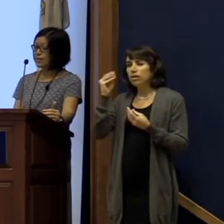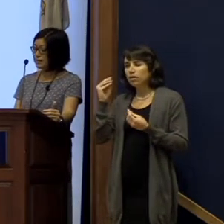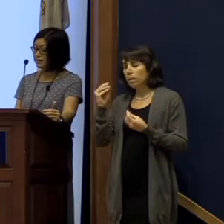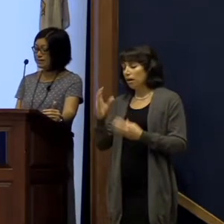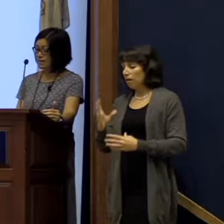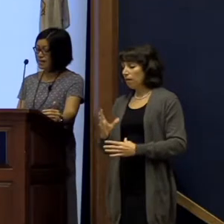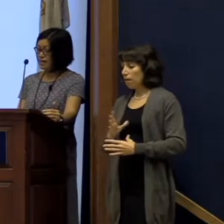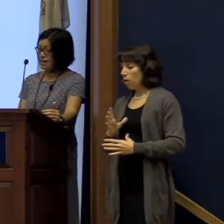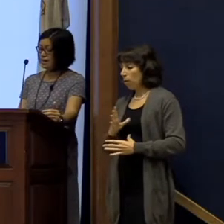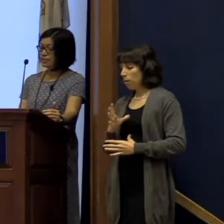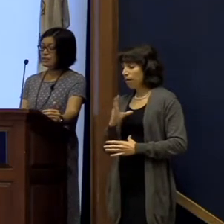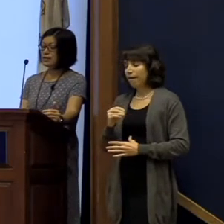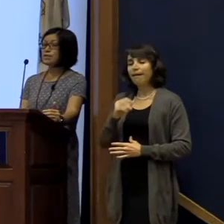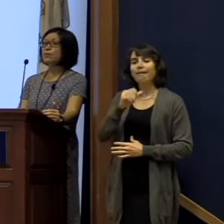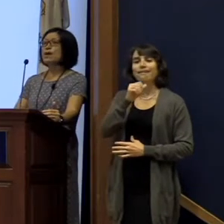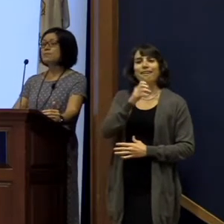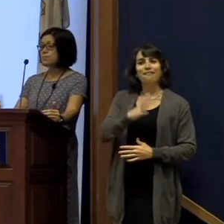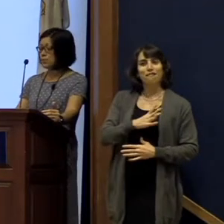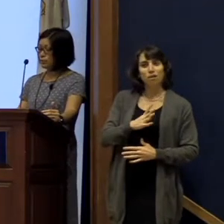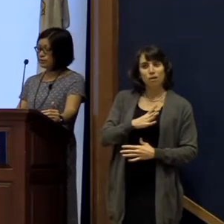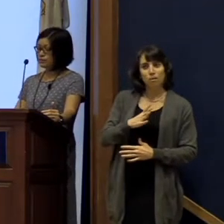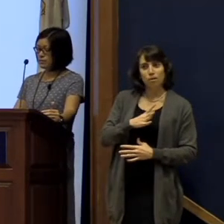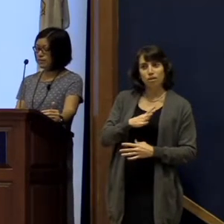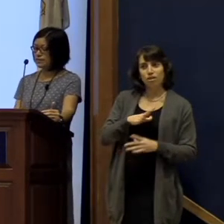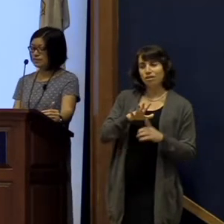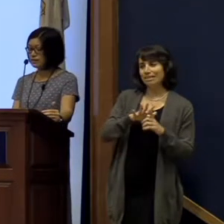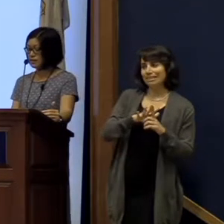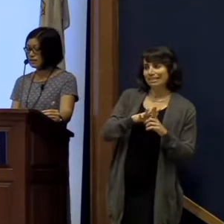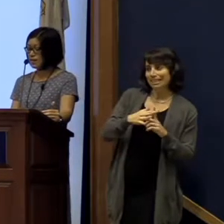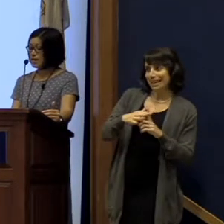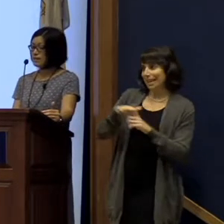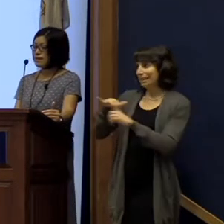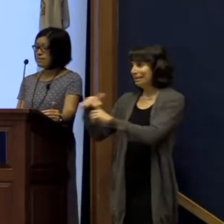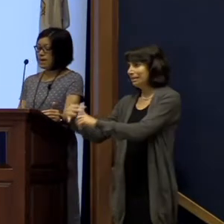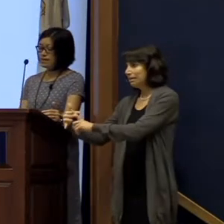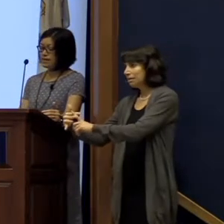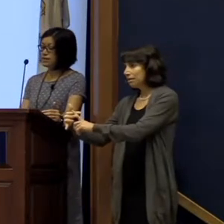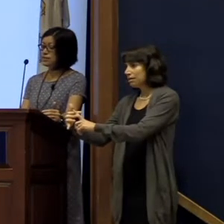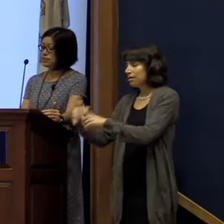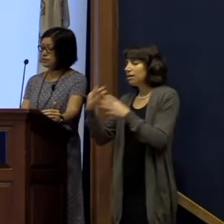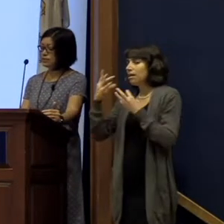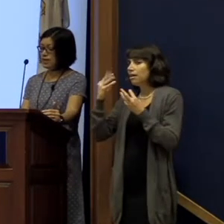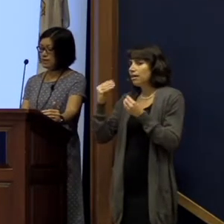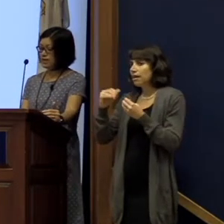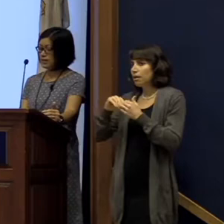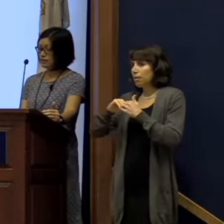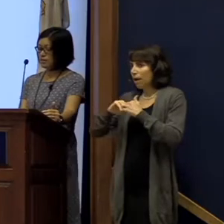Holistically and to study what moves between these settings that impact their continued STEM engagement